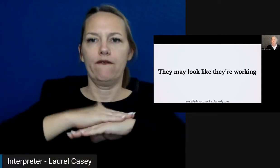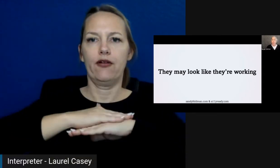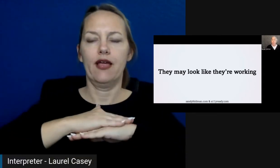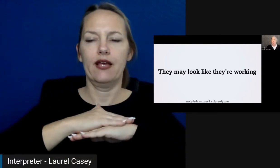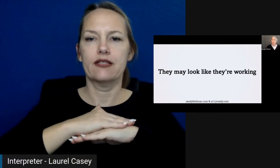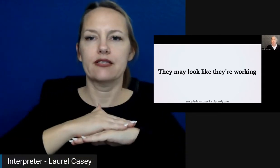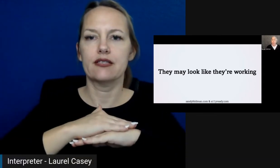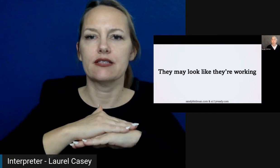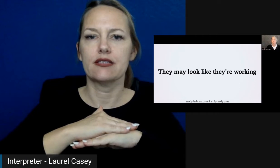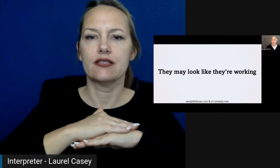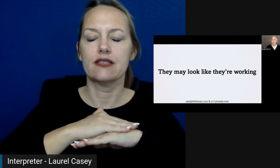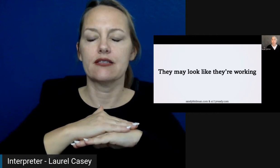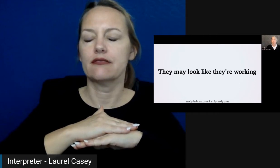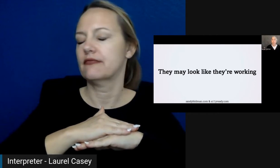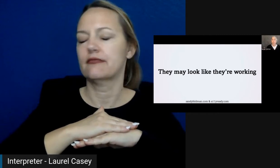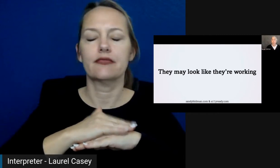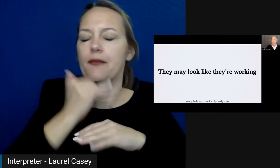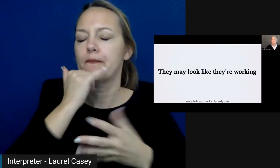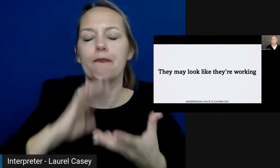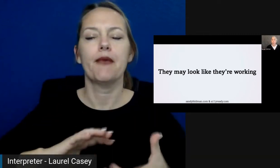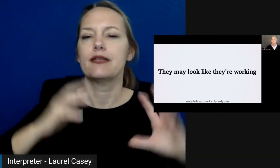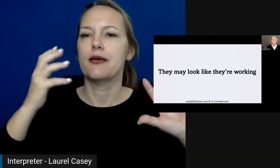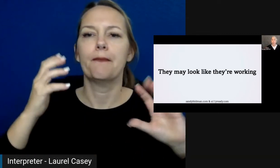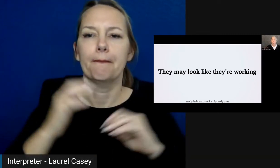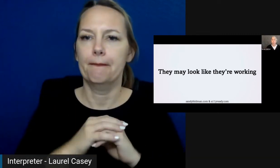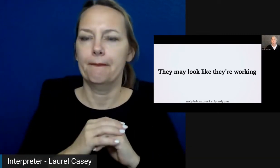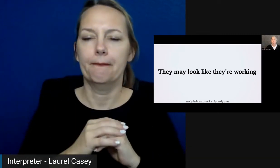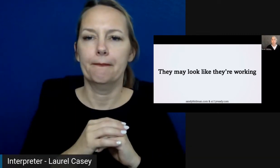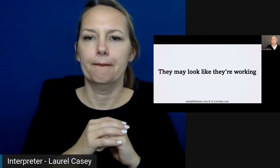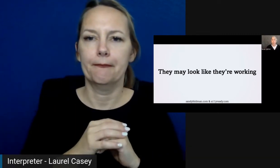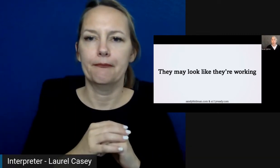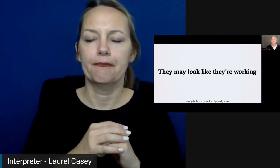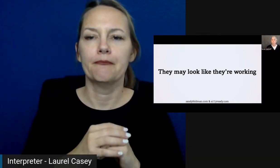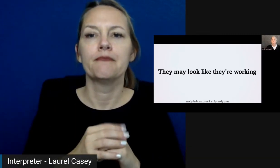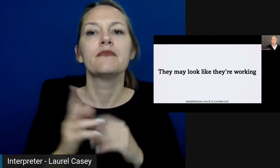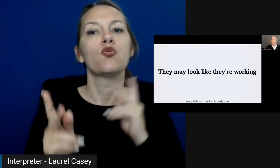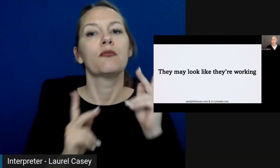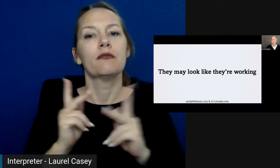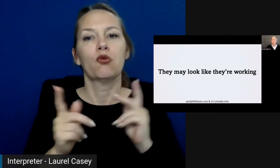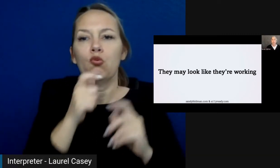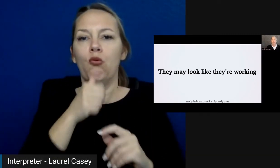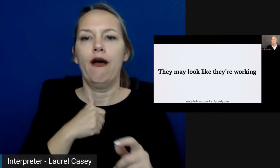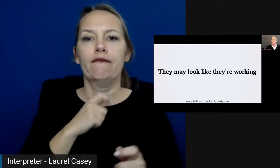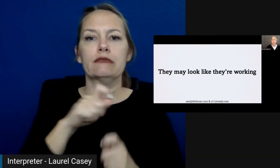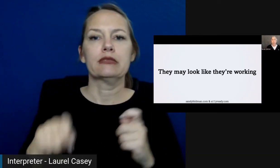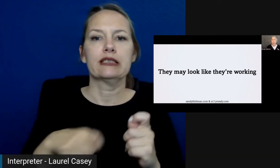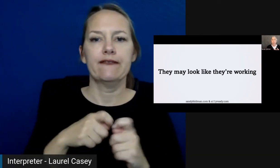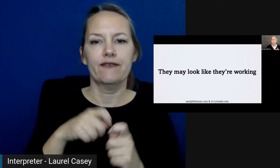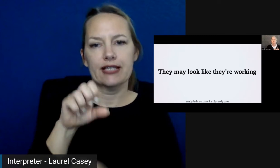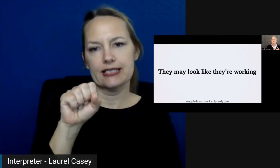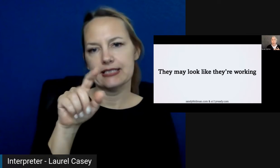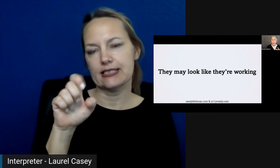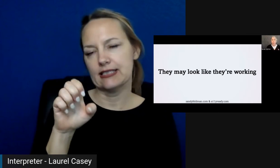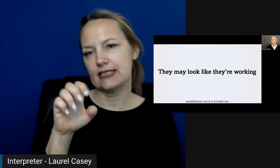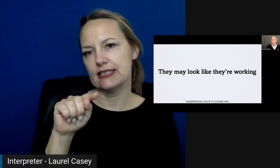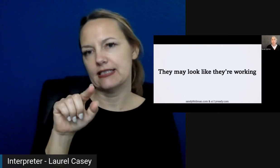and they mess up that technology. So, that people who have specific settings that allow them